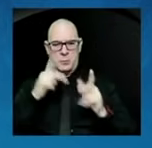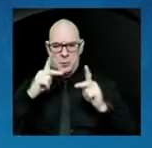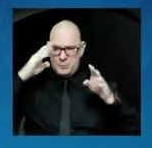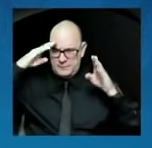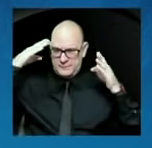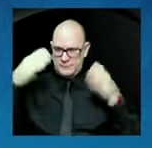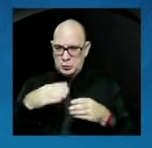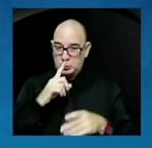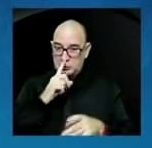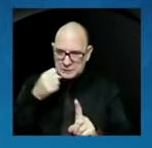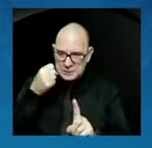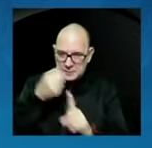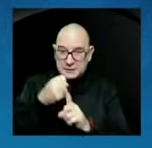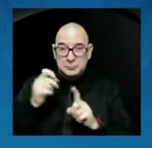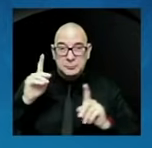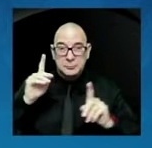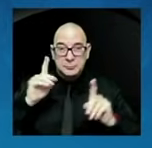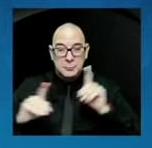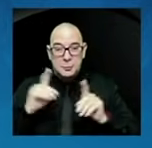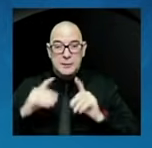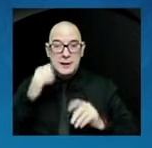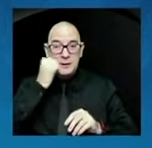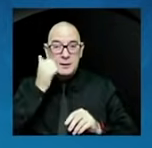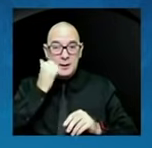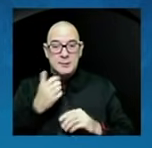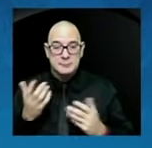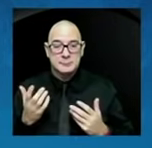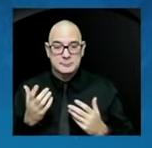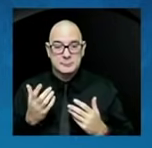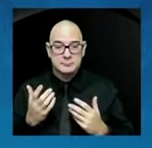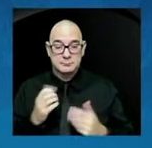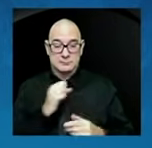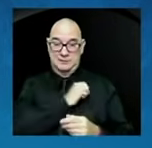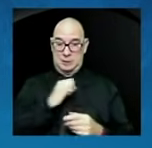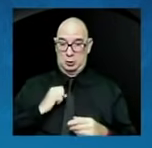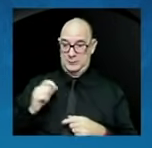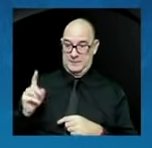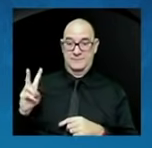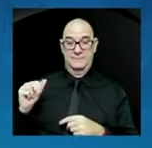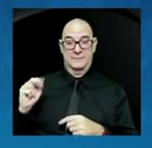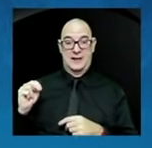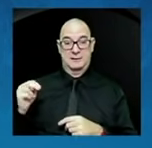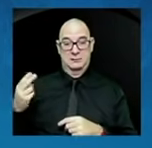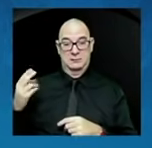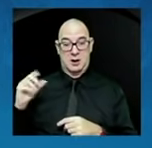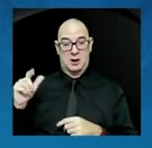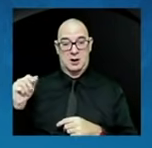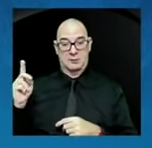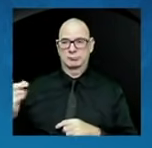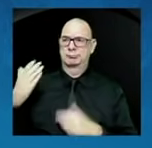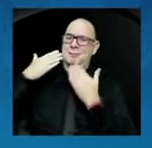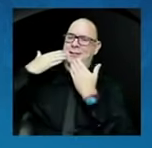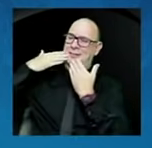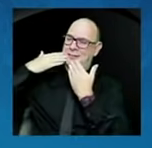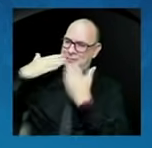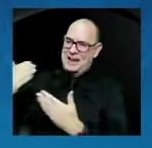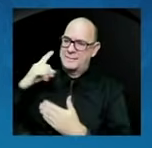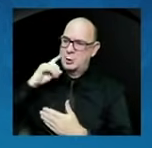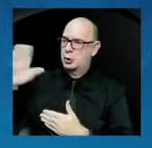DISCUSSION TO REQUIREPEOPLE TO FOCUS ON WT REAY IMPACTS PEOPLE INHEIR LIVES EVERY DAY.